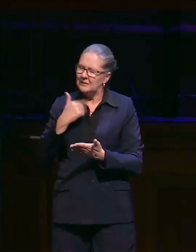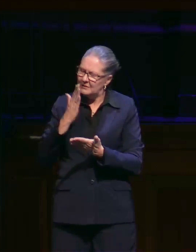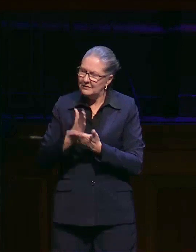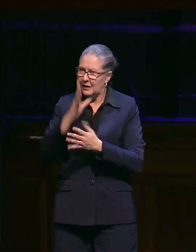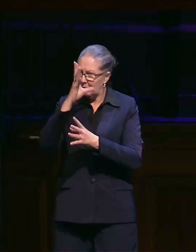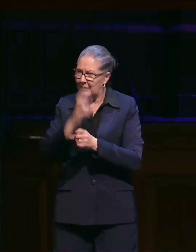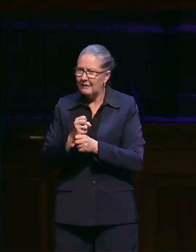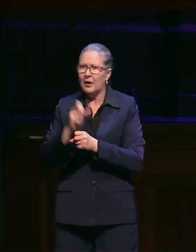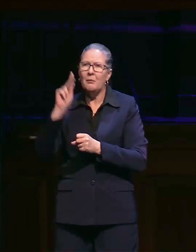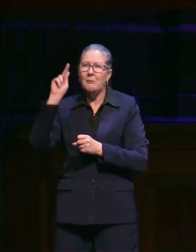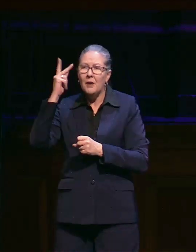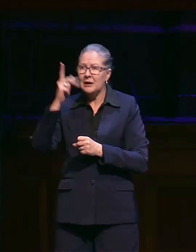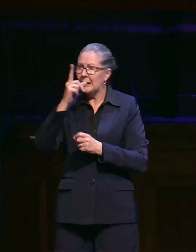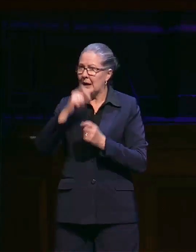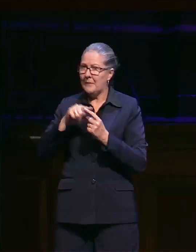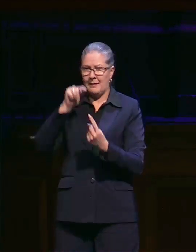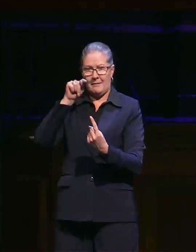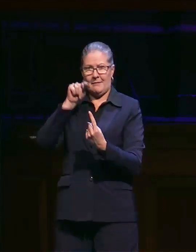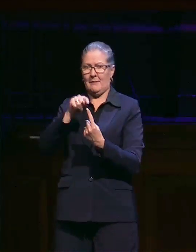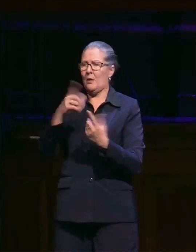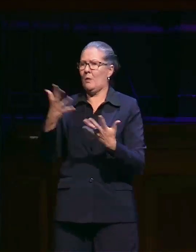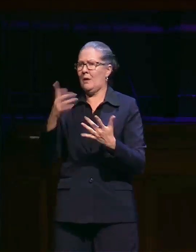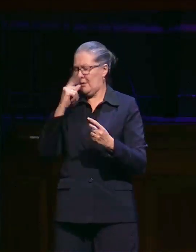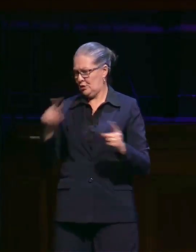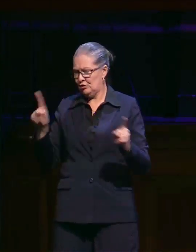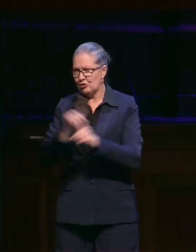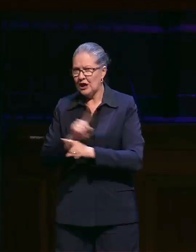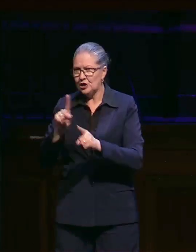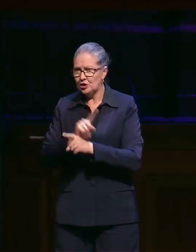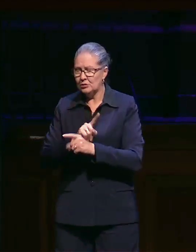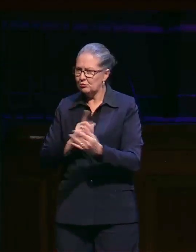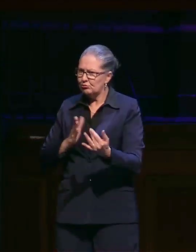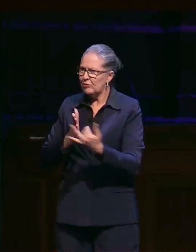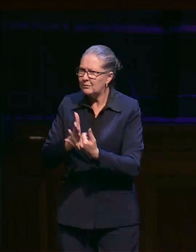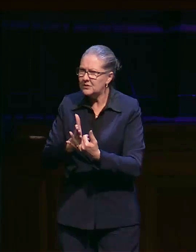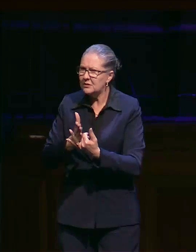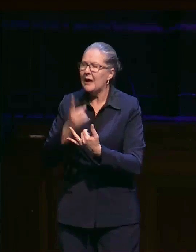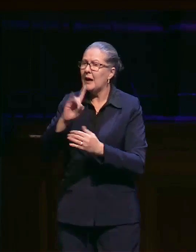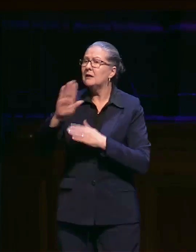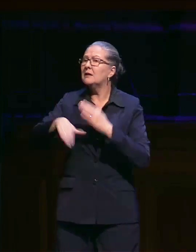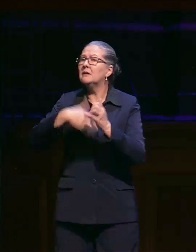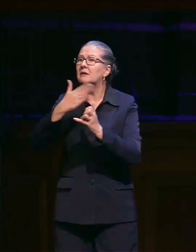politics can be a place for change disruption and ultimately a force for